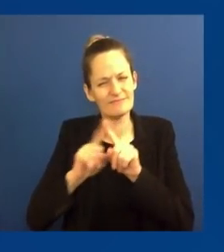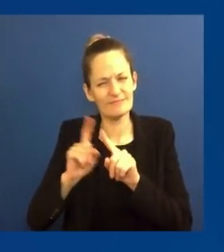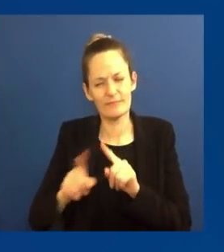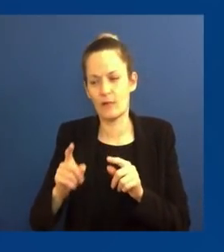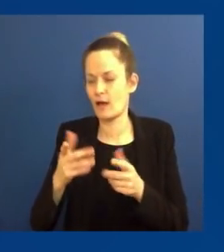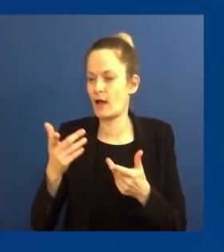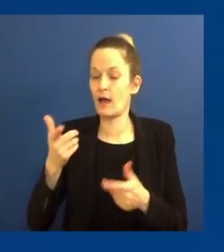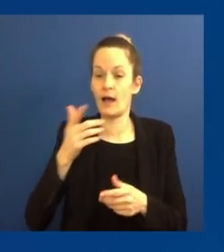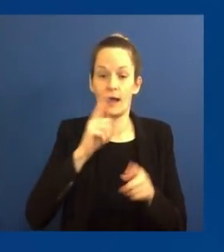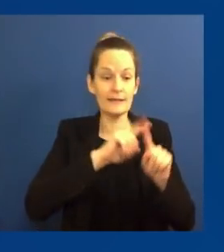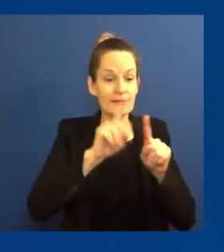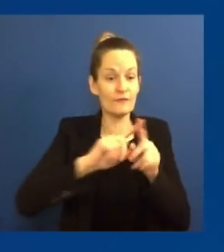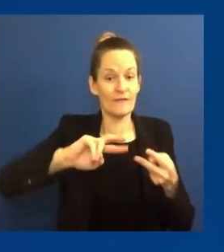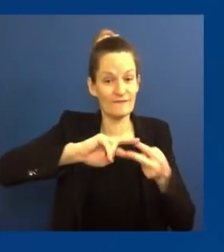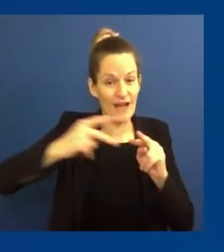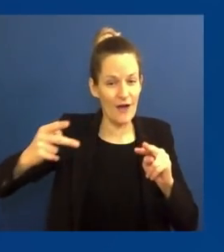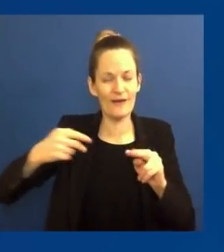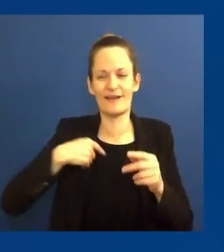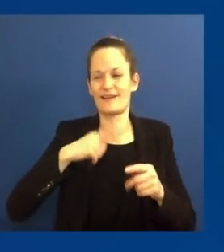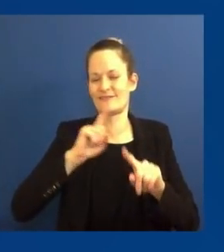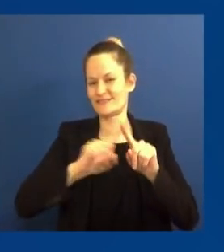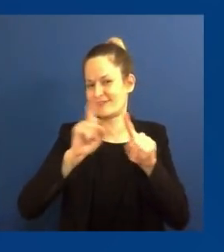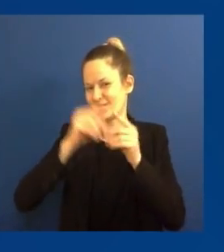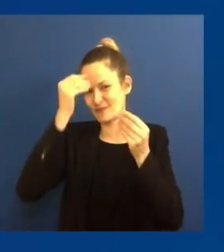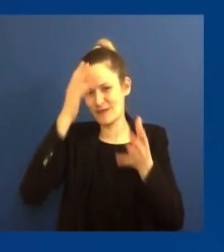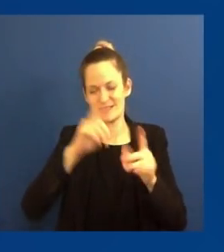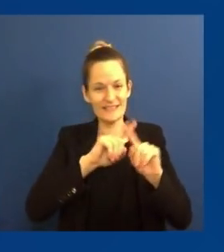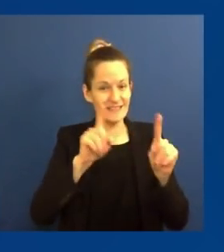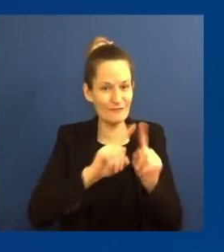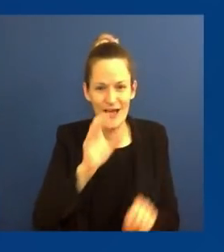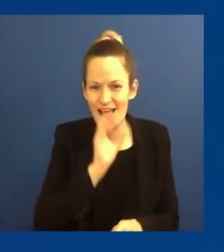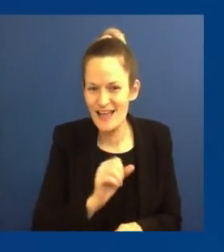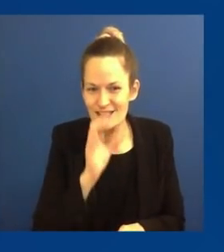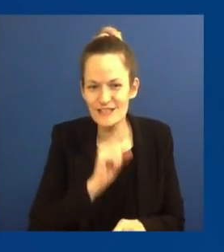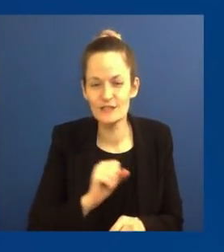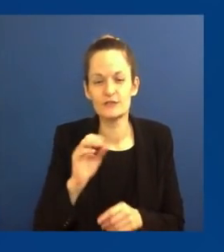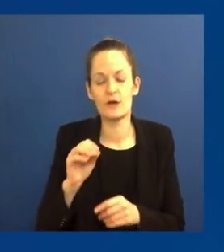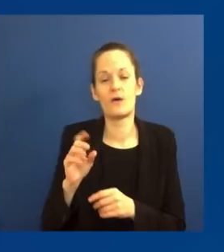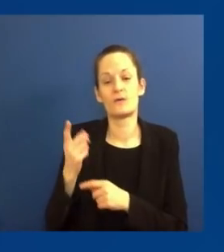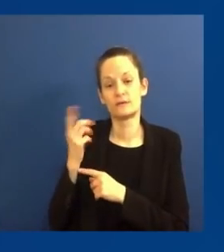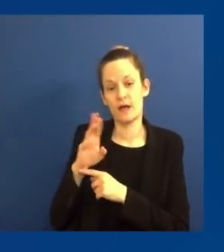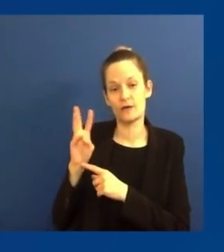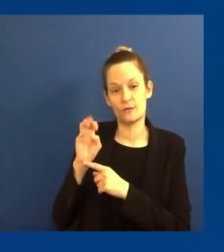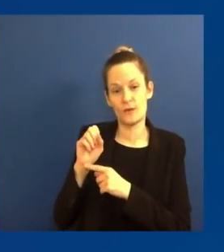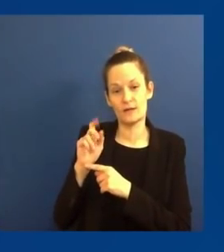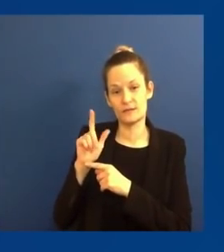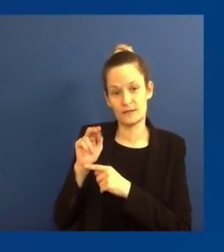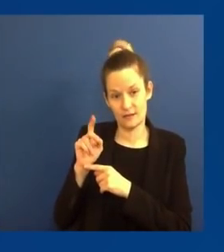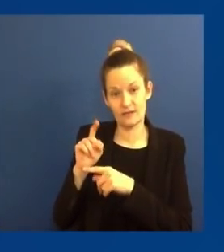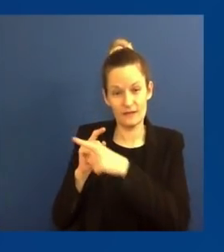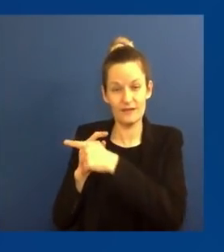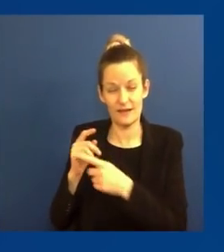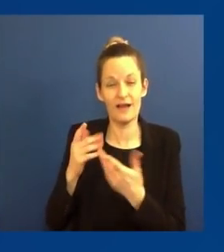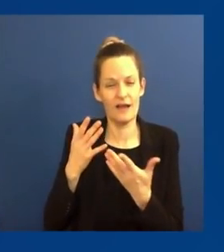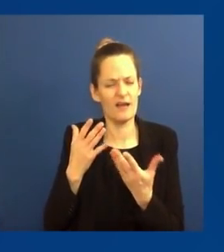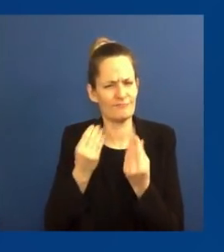And Dr. Walensky just gave you a very nice delineation of what the effectiveness is against Omicron --